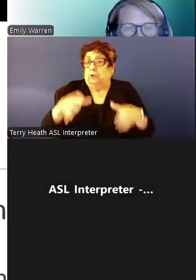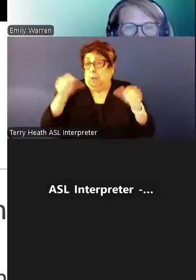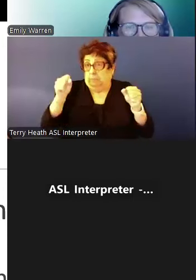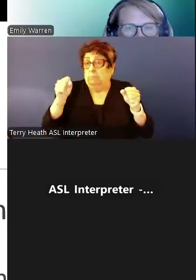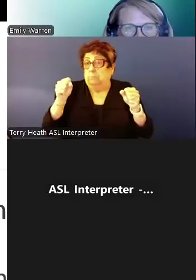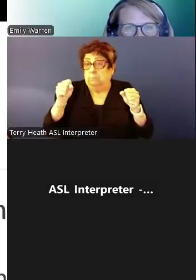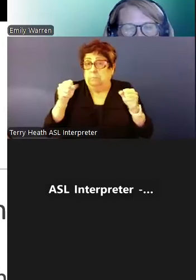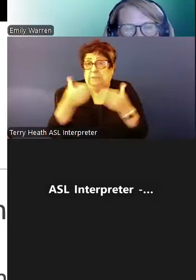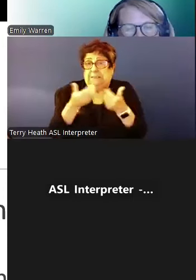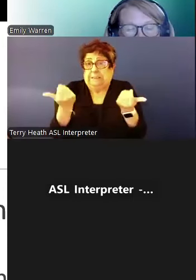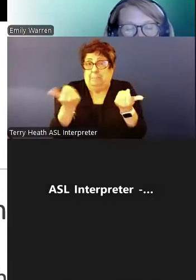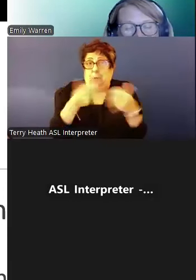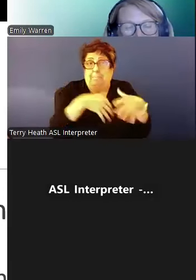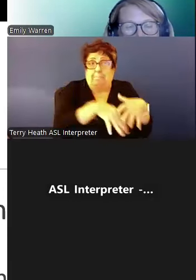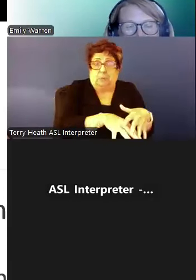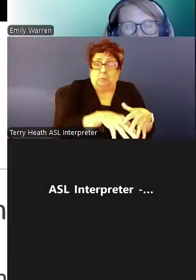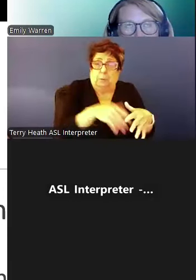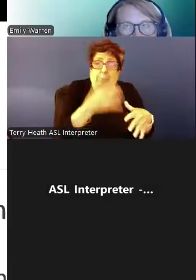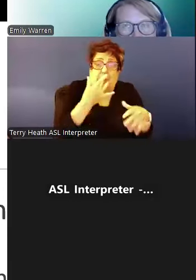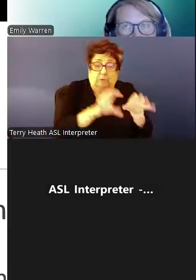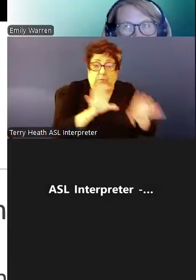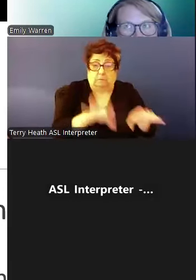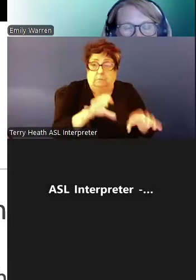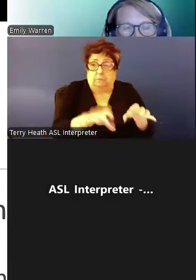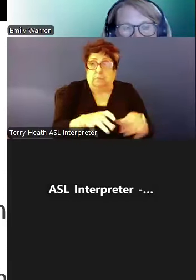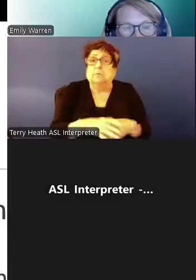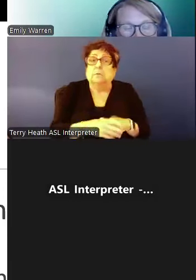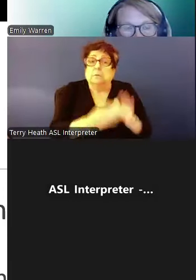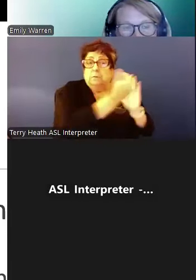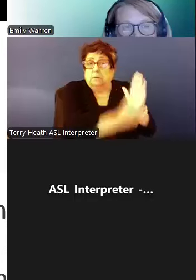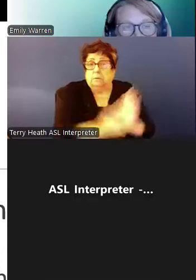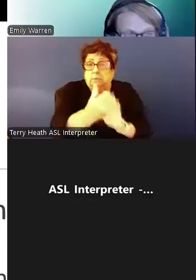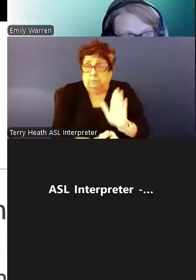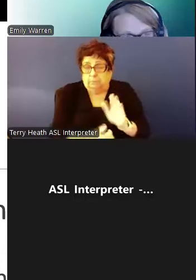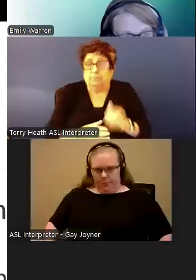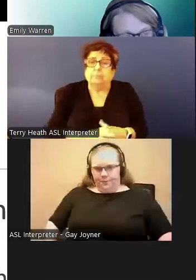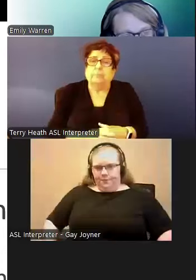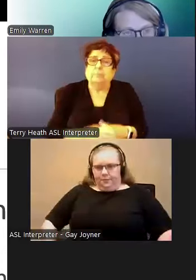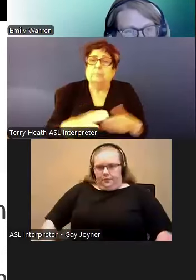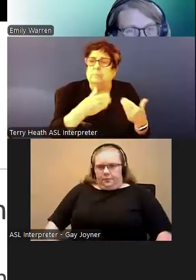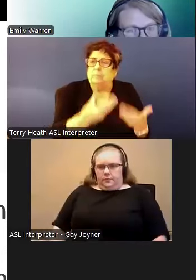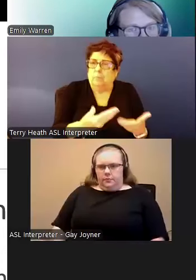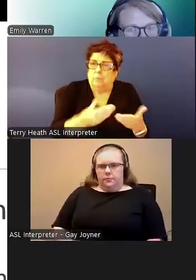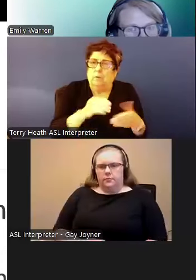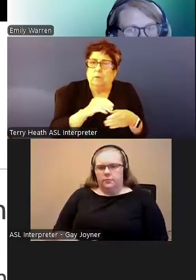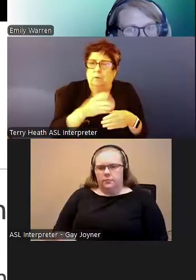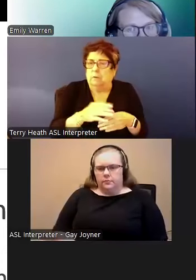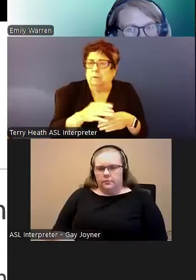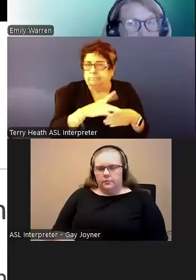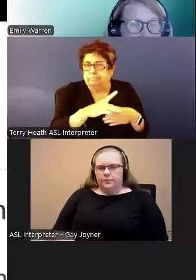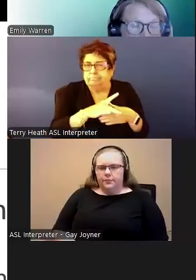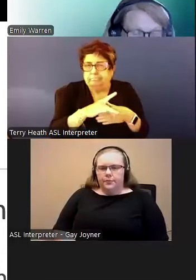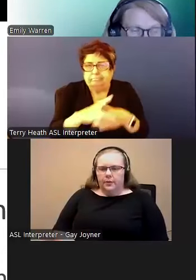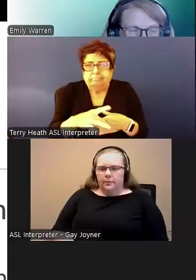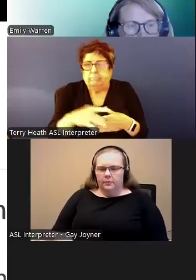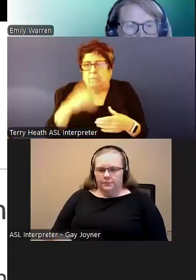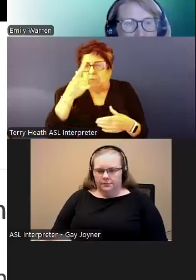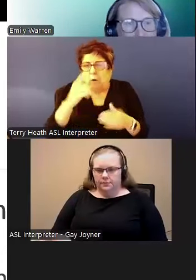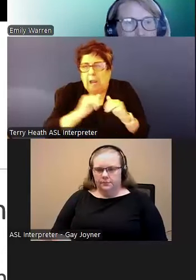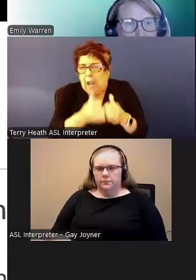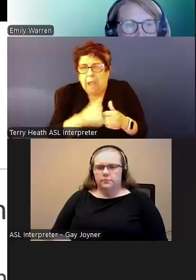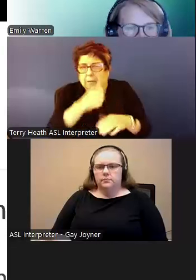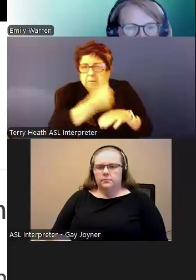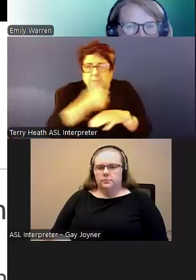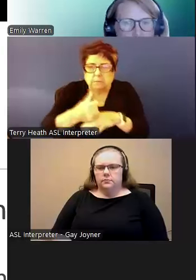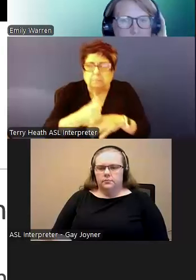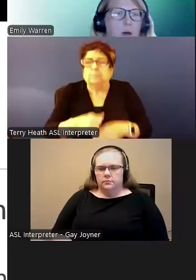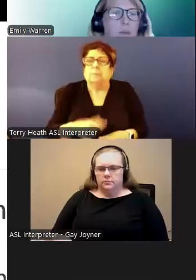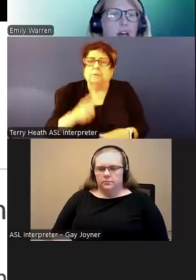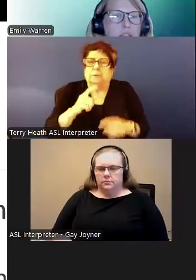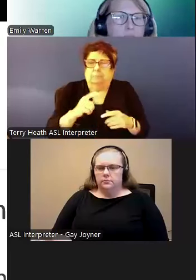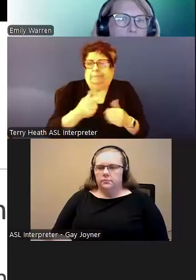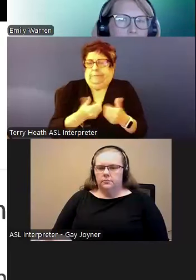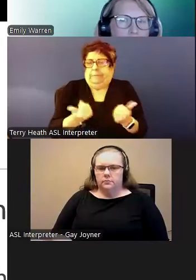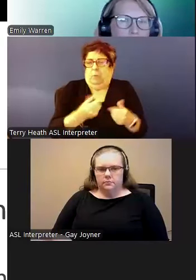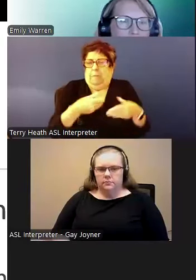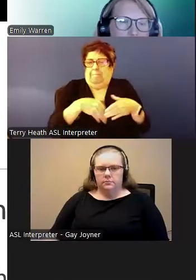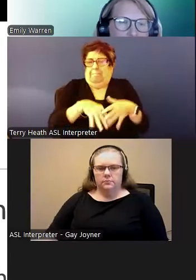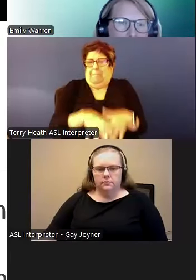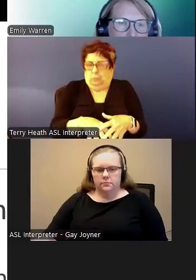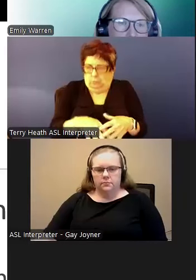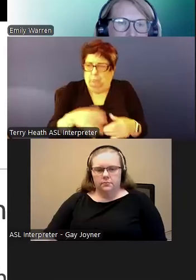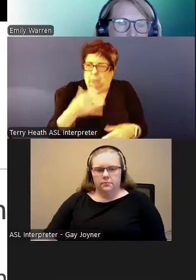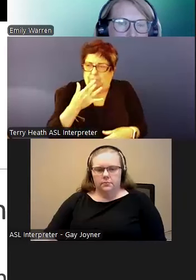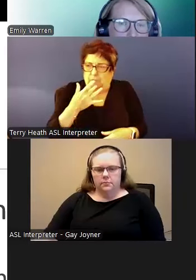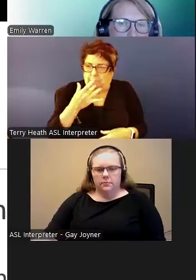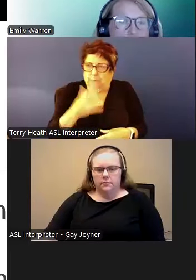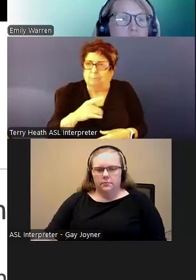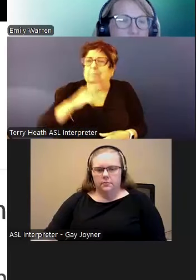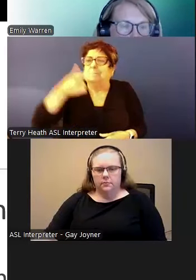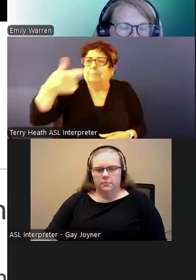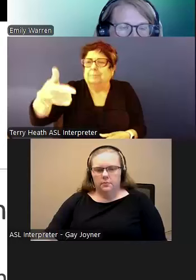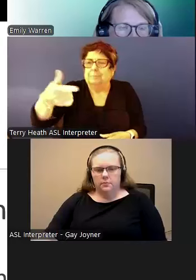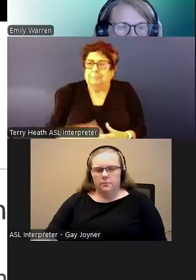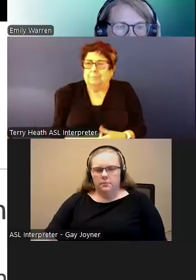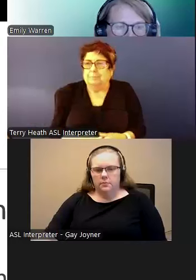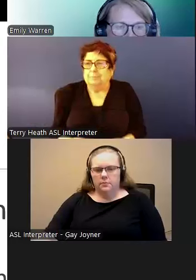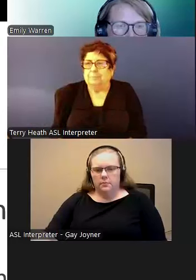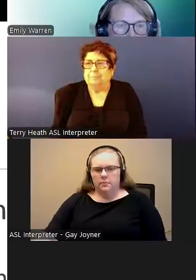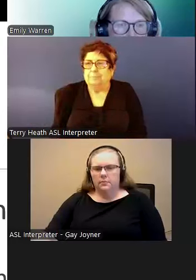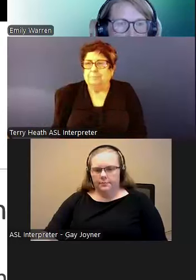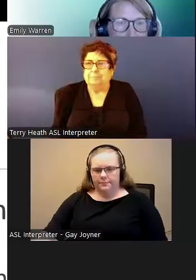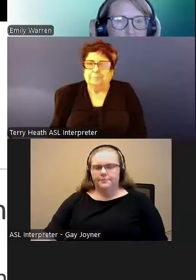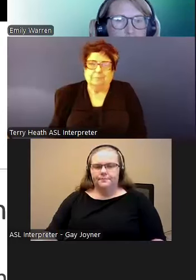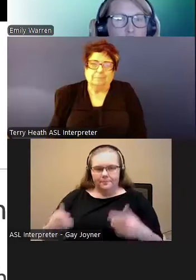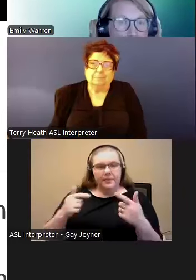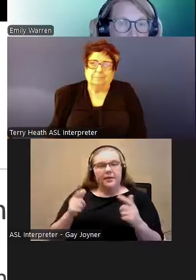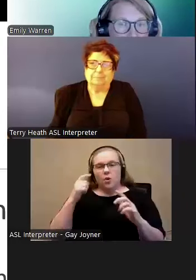in the notice it provides guidance to PHAs... We also encourage PHAs in the notice to forge